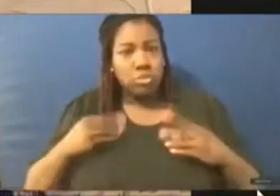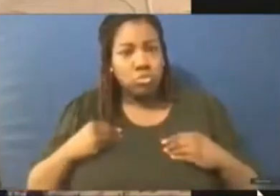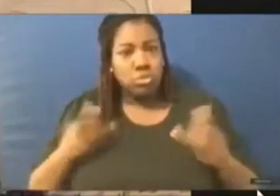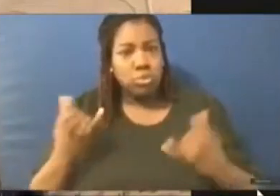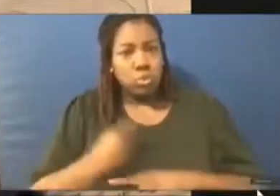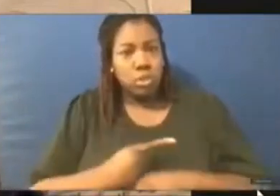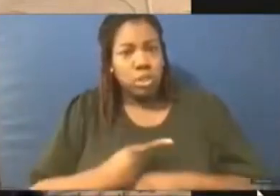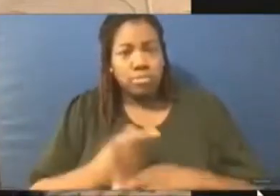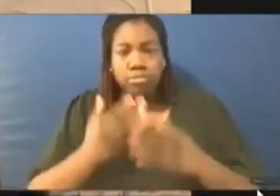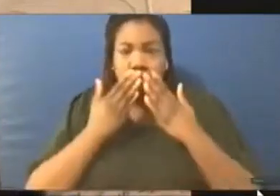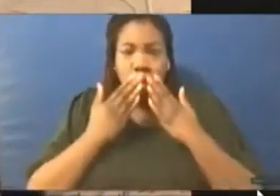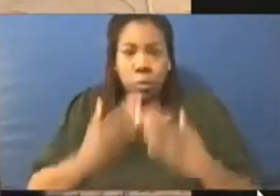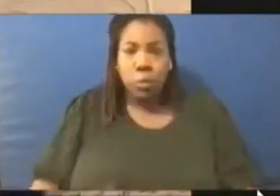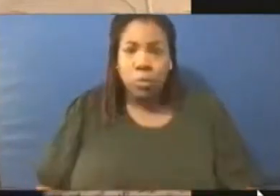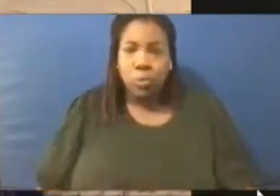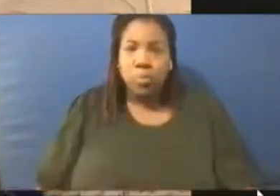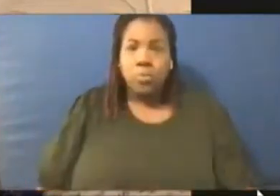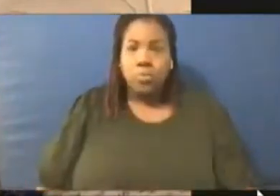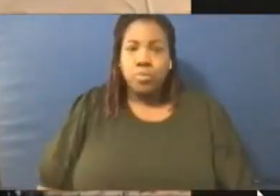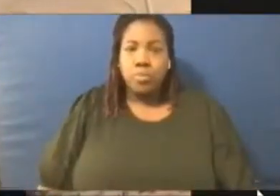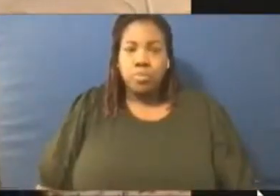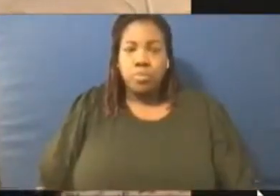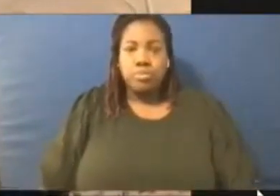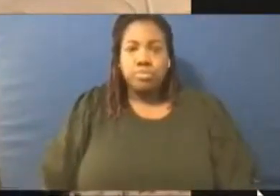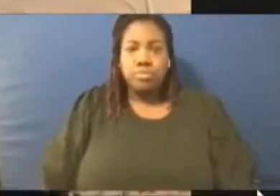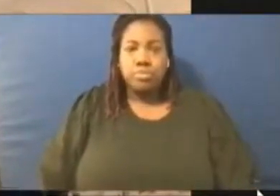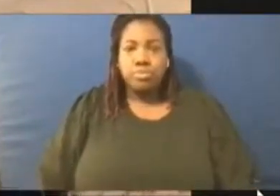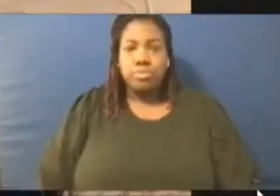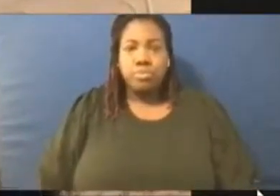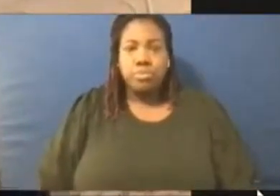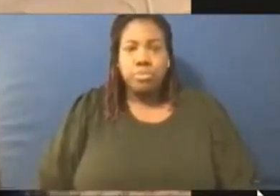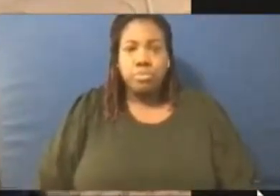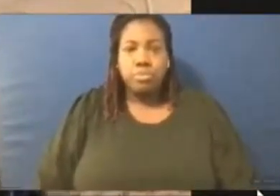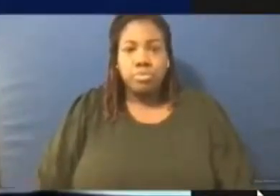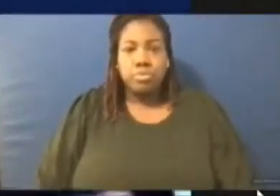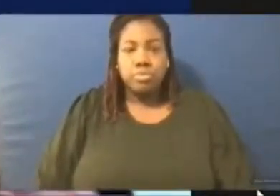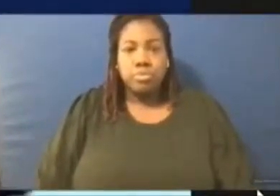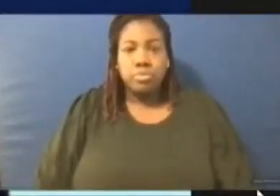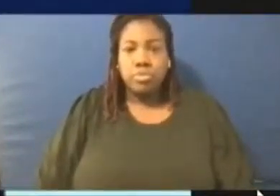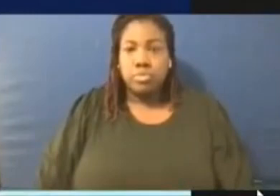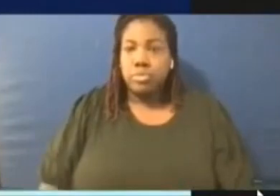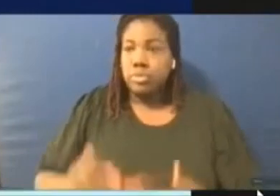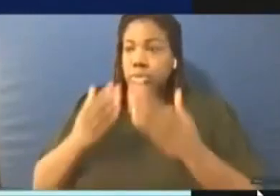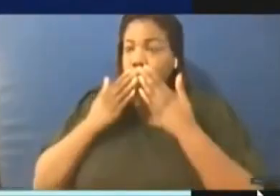Marcella Nunez-Smith: Thank you, Ms. Turner. Mr. Joseph, please?